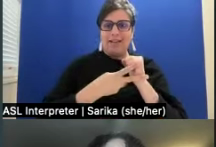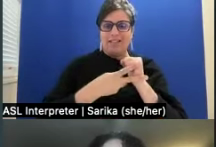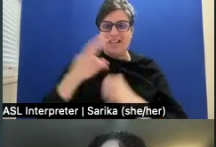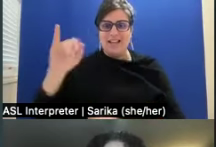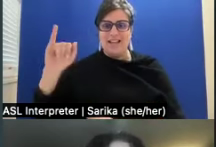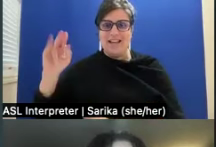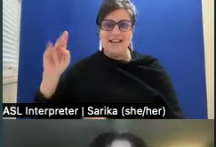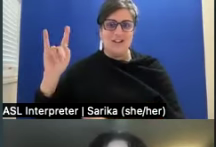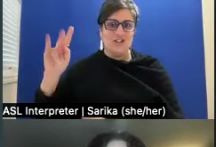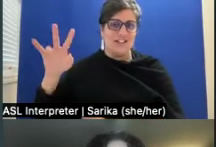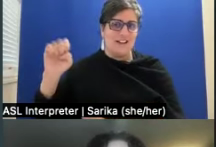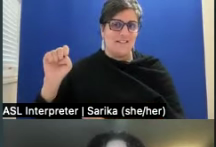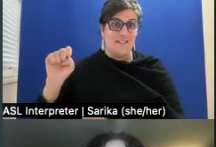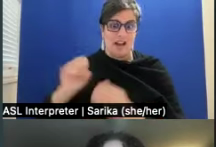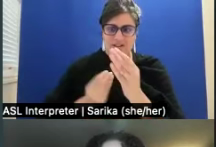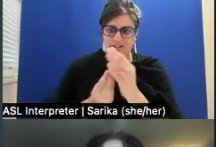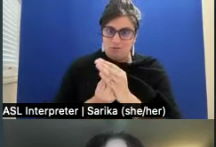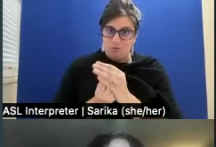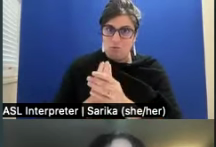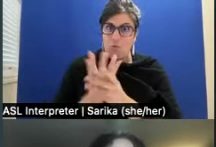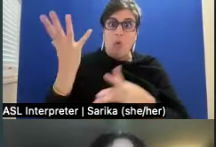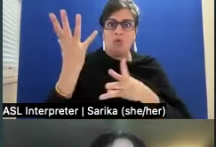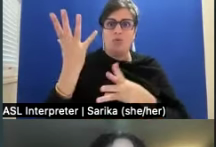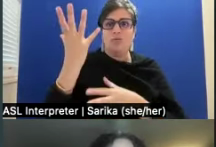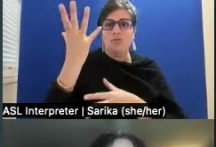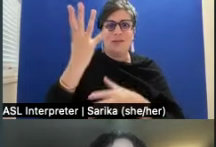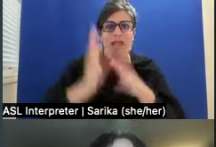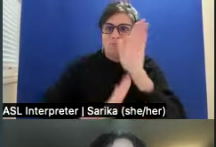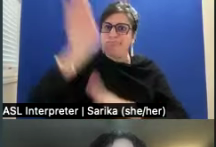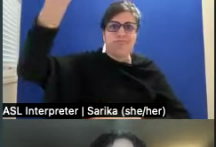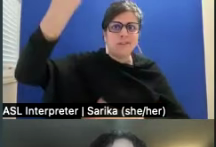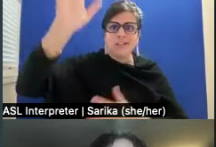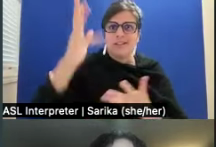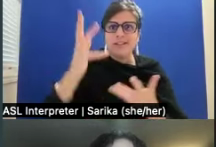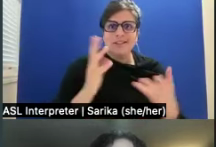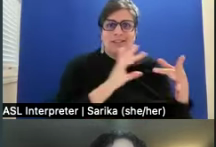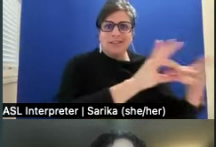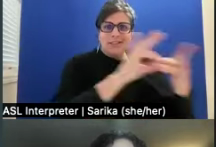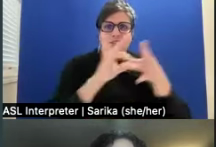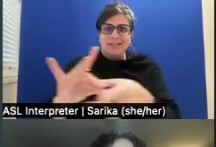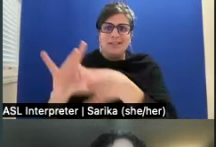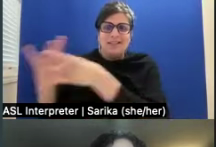has just grown from strength to strength. Where we now,